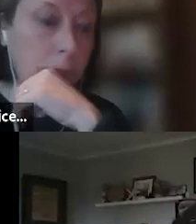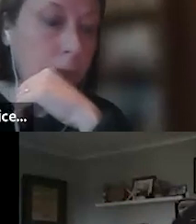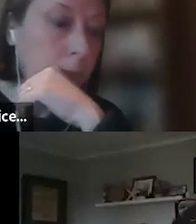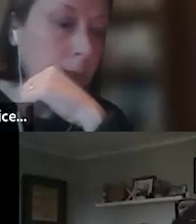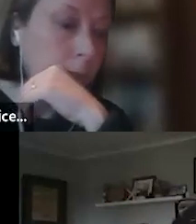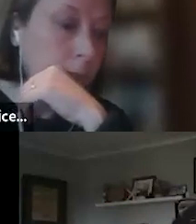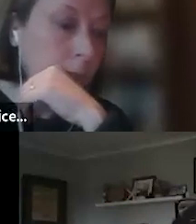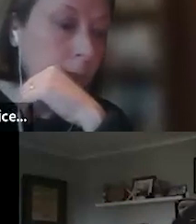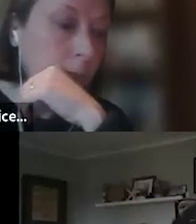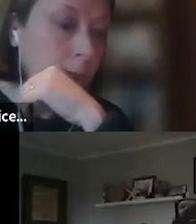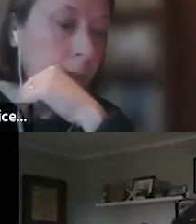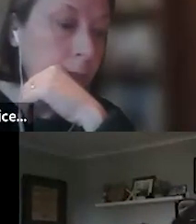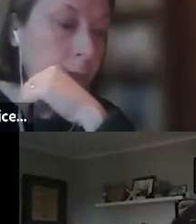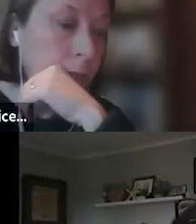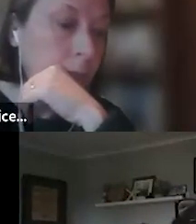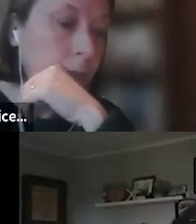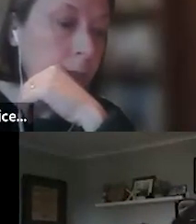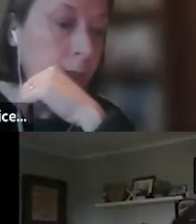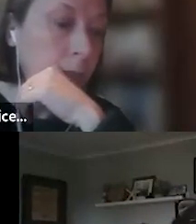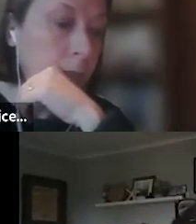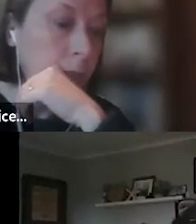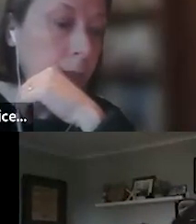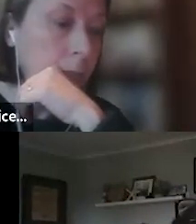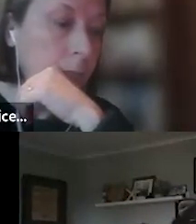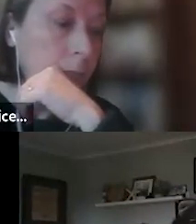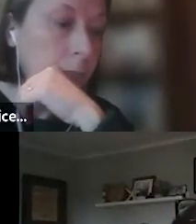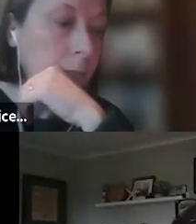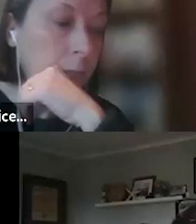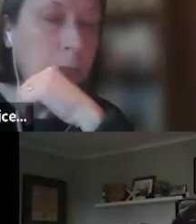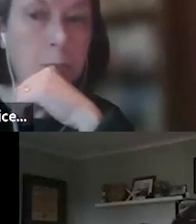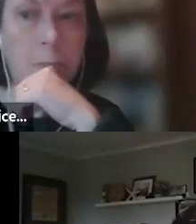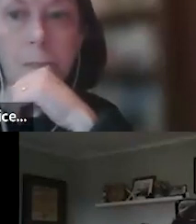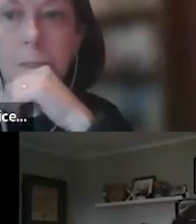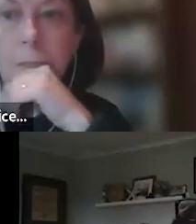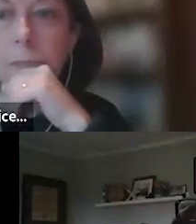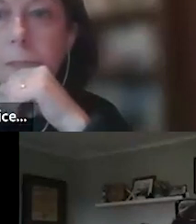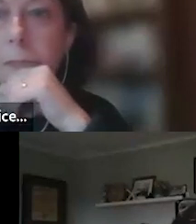our outreach teams are able to use what we call the VI-SPDAT,